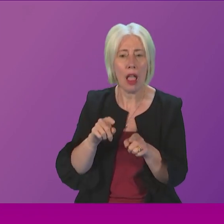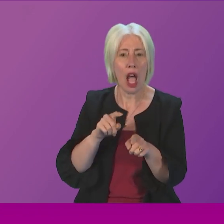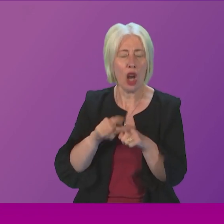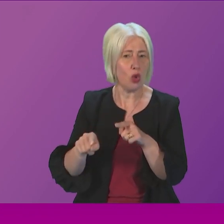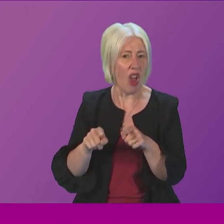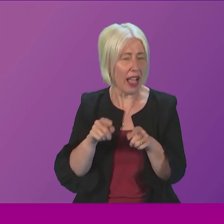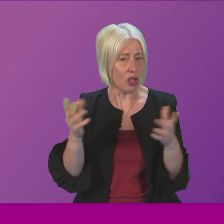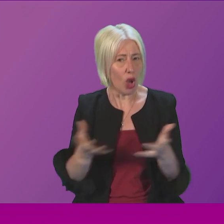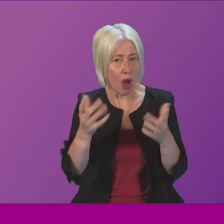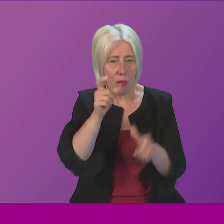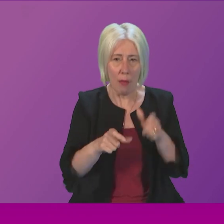transport?